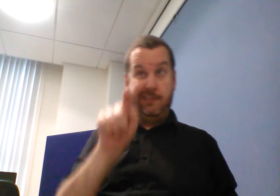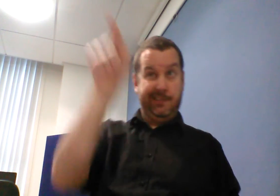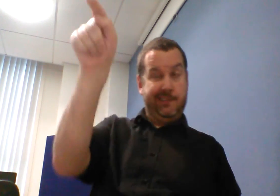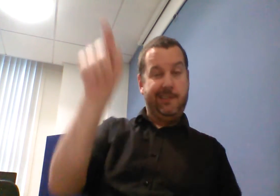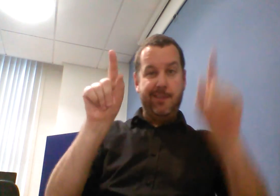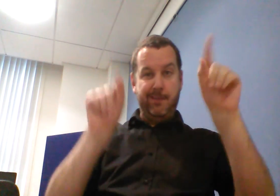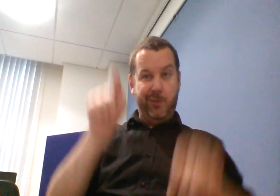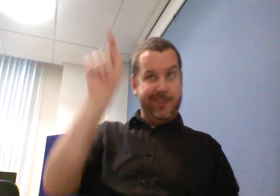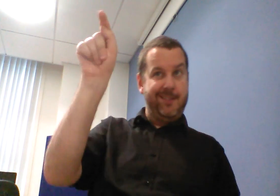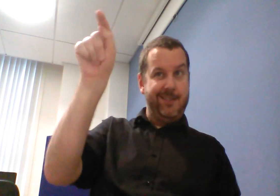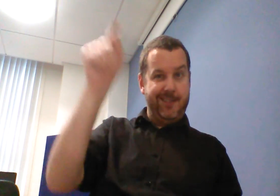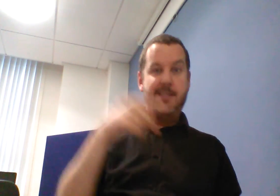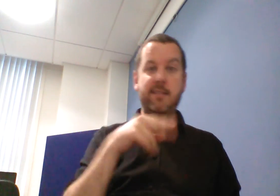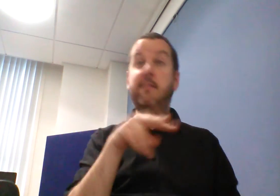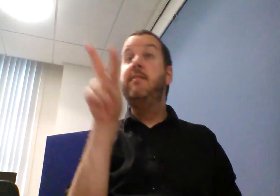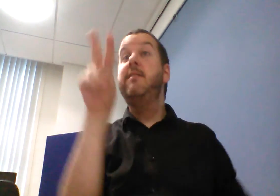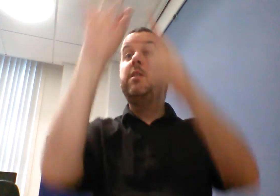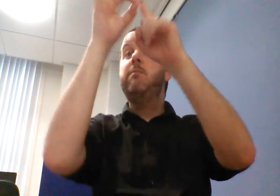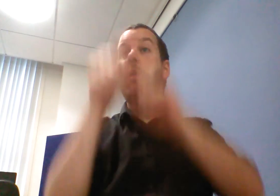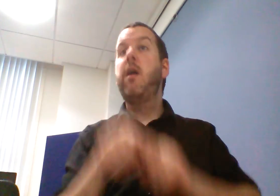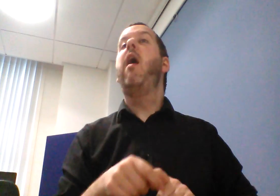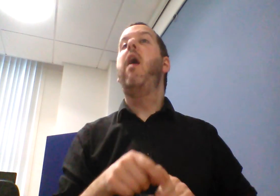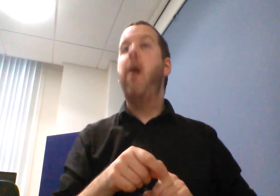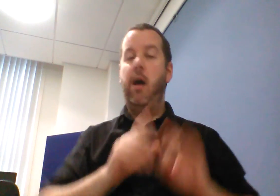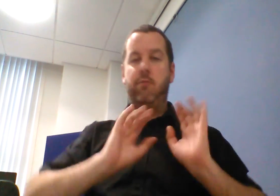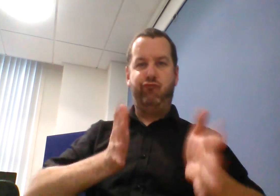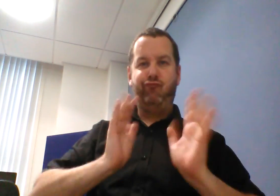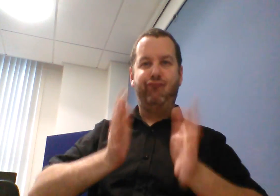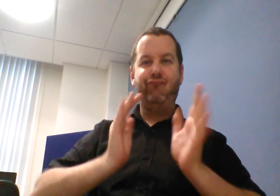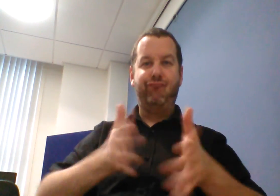the list is on another computer to remind me as I am recording and signing it!